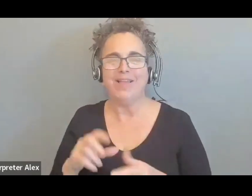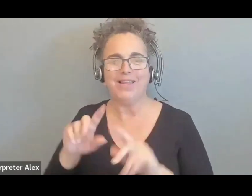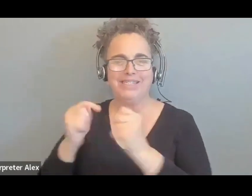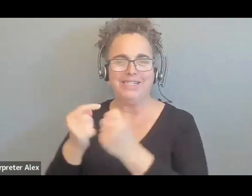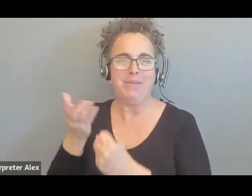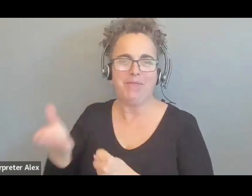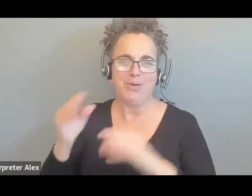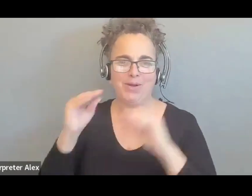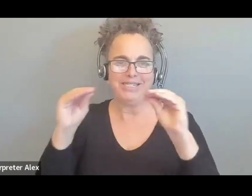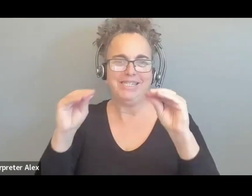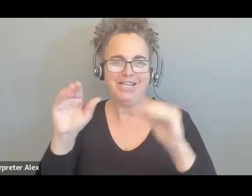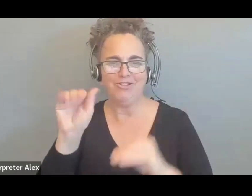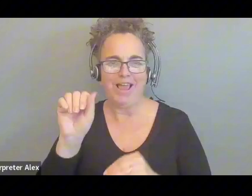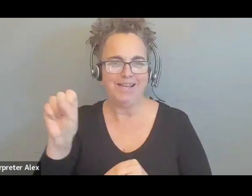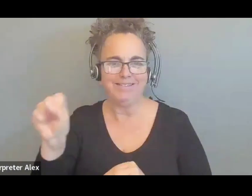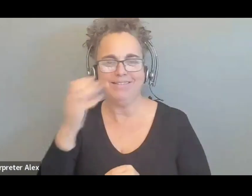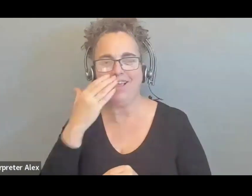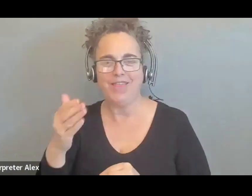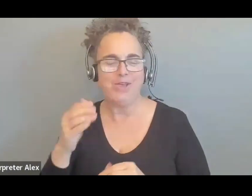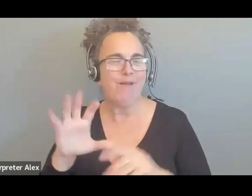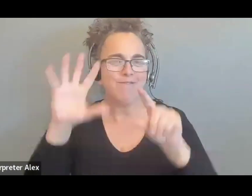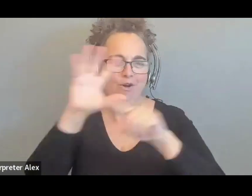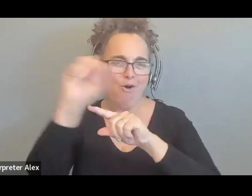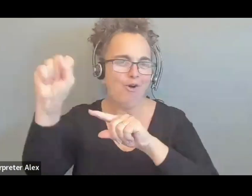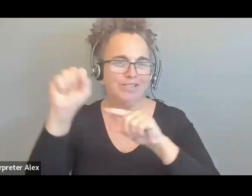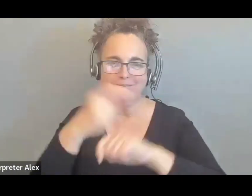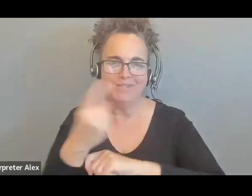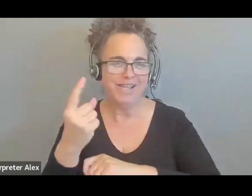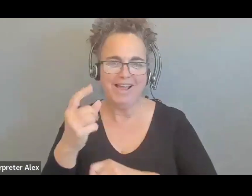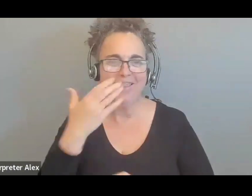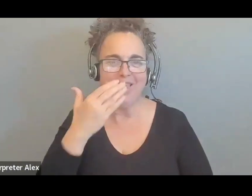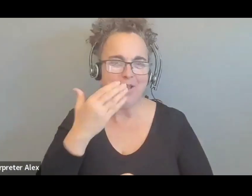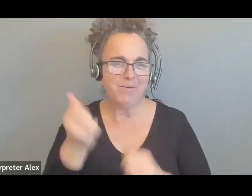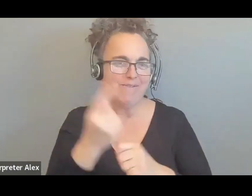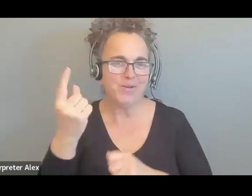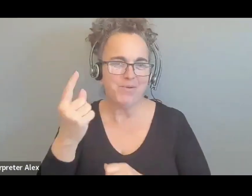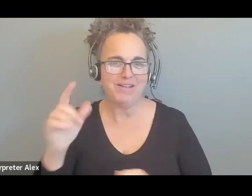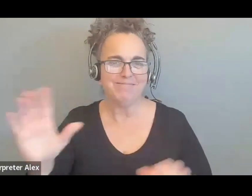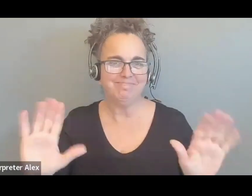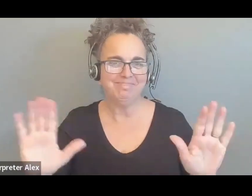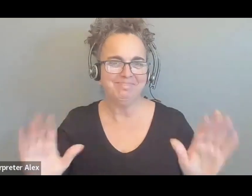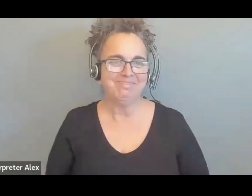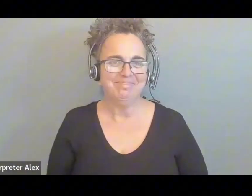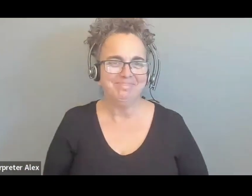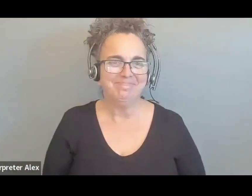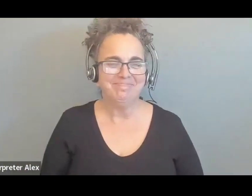for putting this together. Have an awesome day today. Thank you everybody. Thank you.